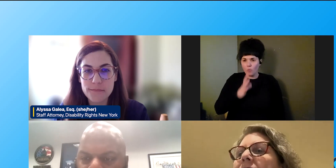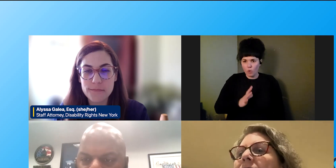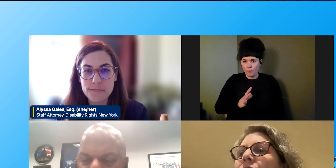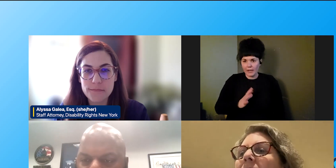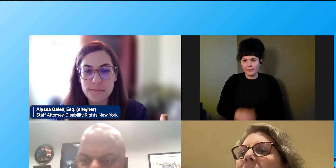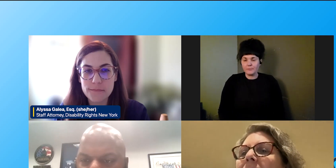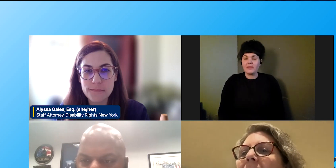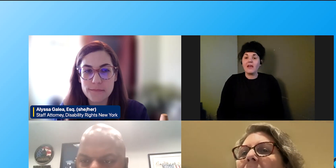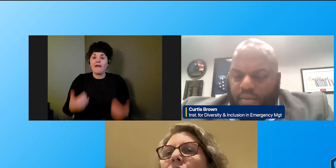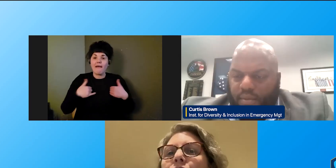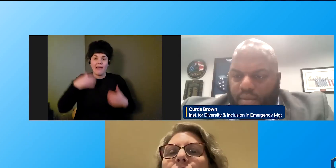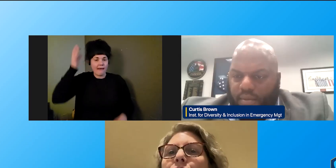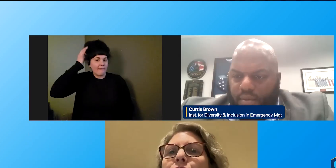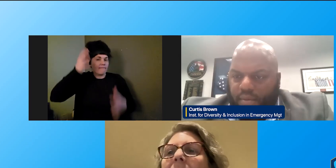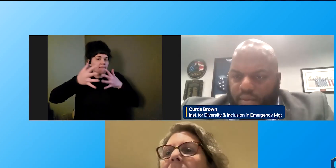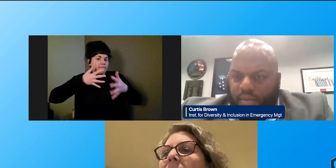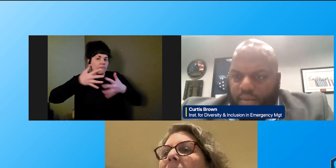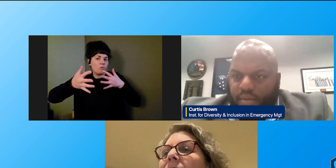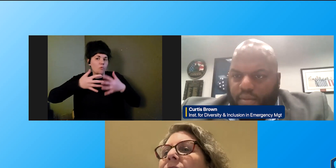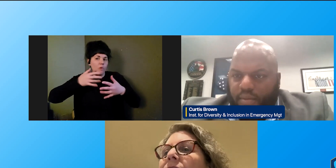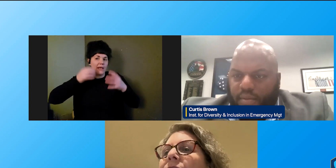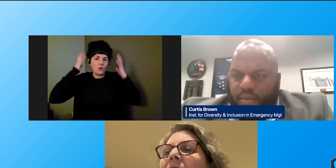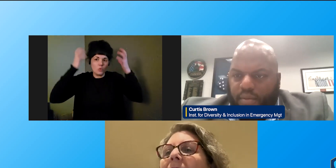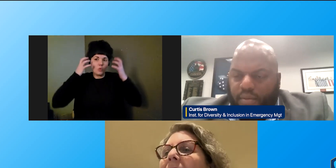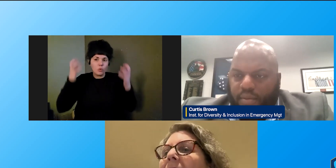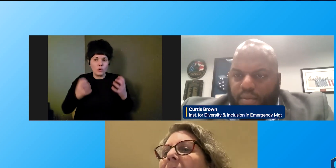curly gray hair and red glasses.